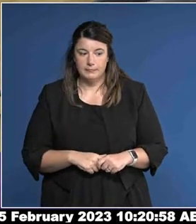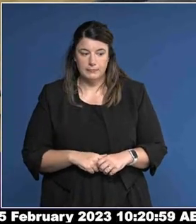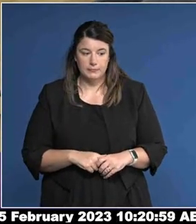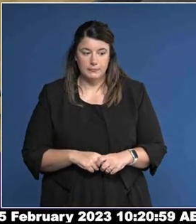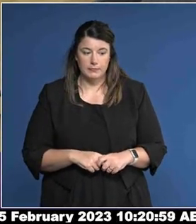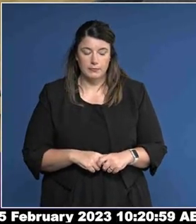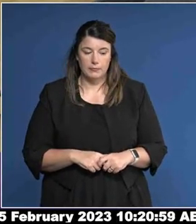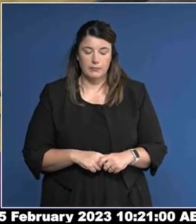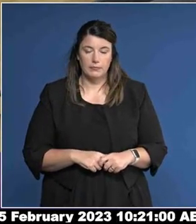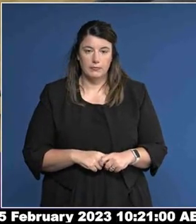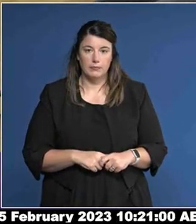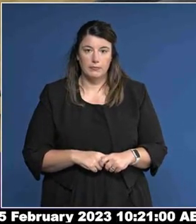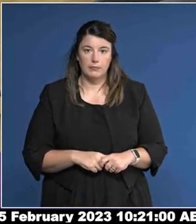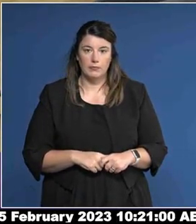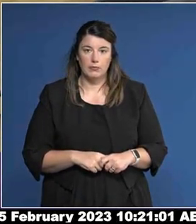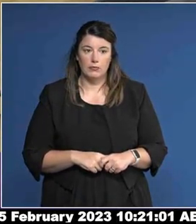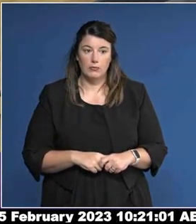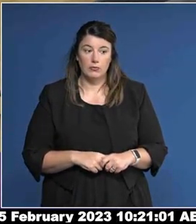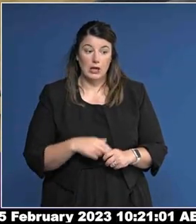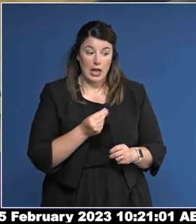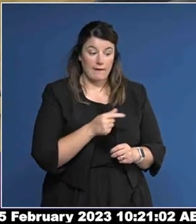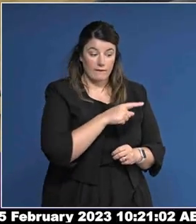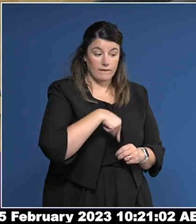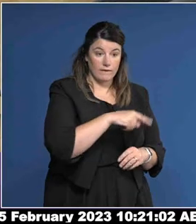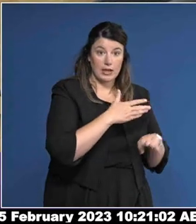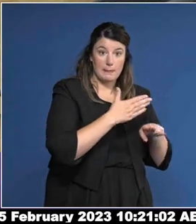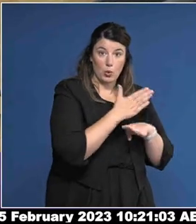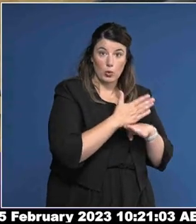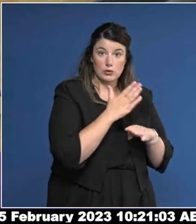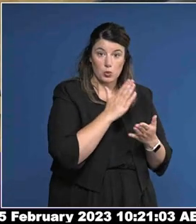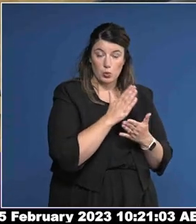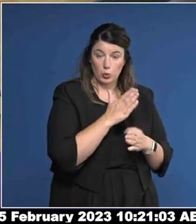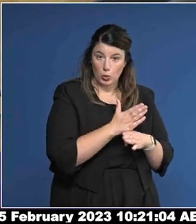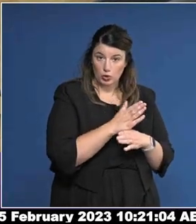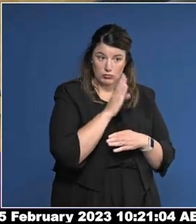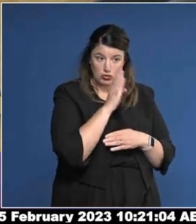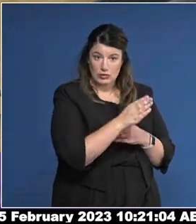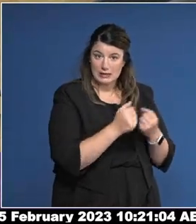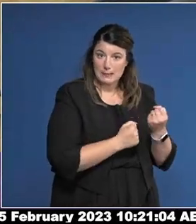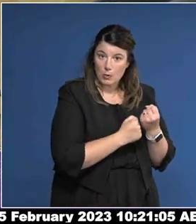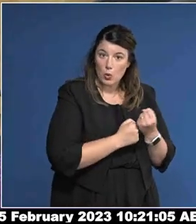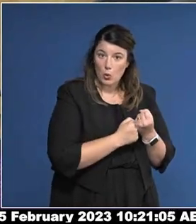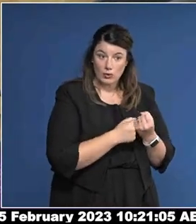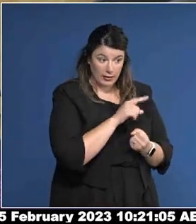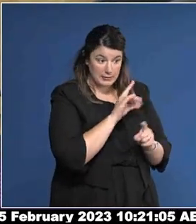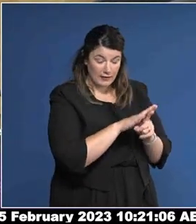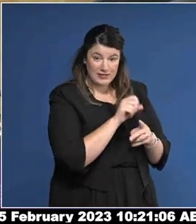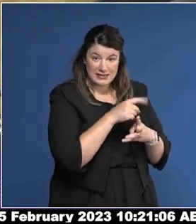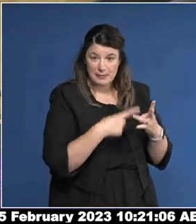are employees who work as - in direct support being employees with disability. Is that right? MS TOOHEY: No, that's right. MS EASTMAN: Why is that?